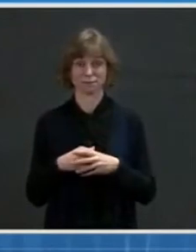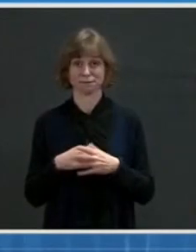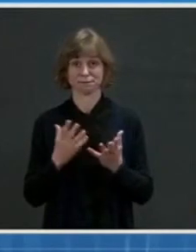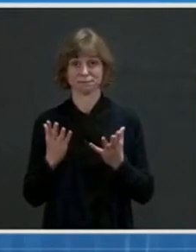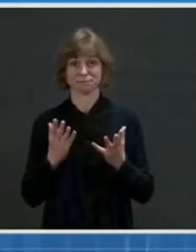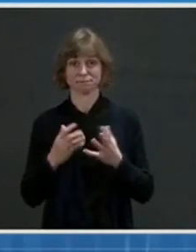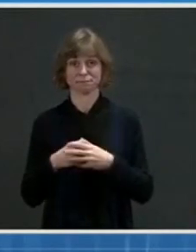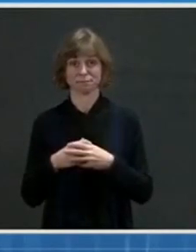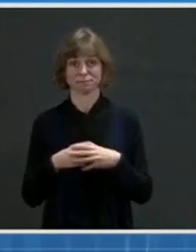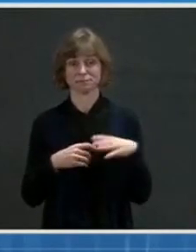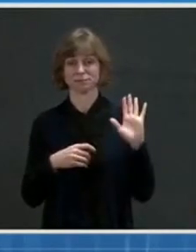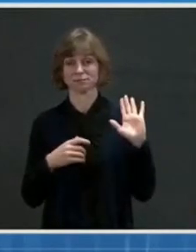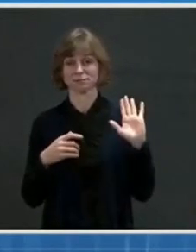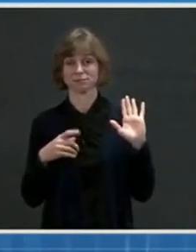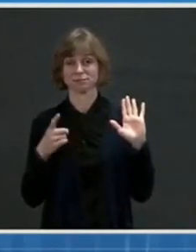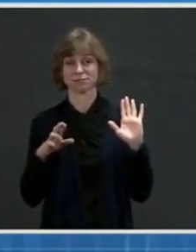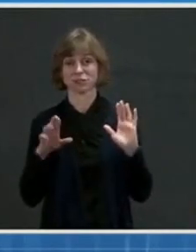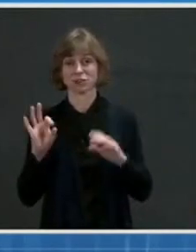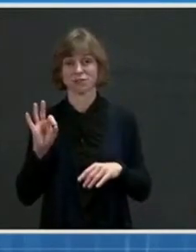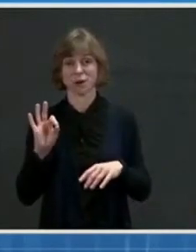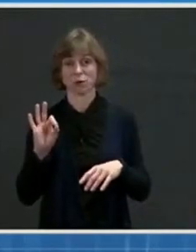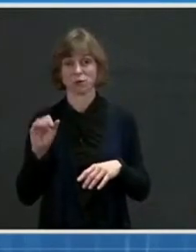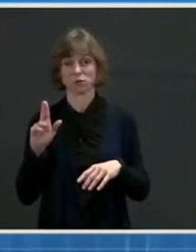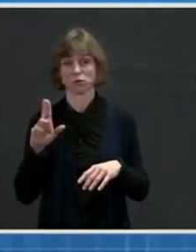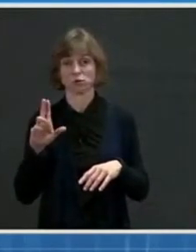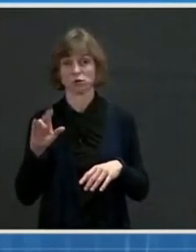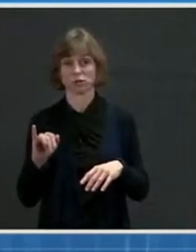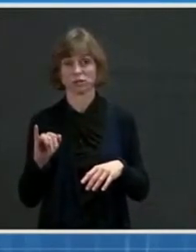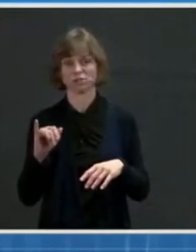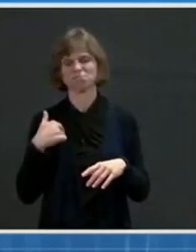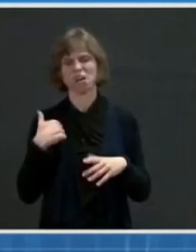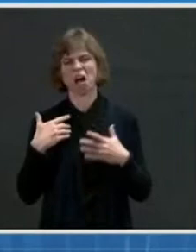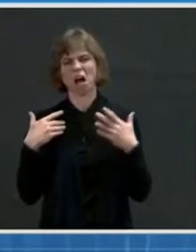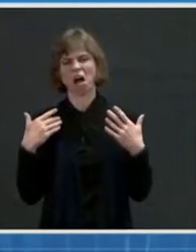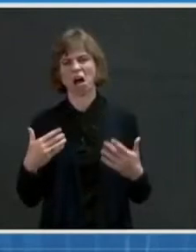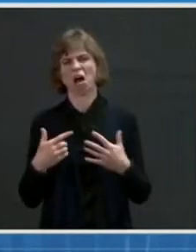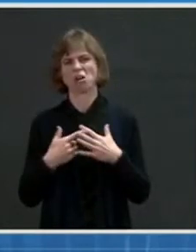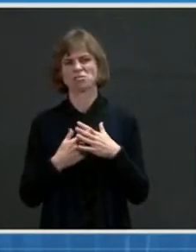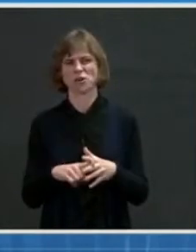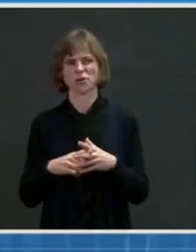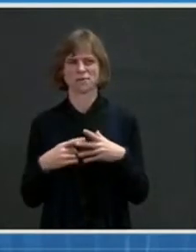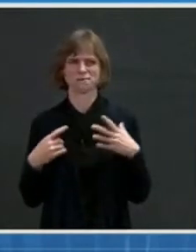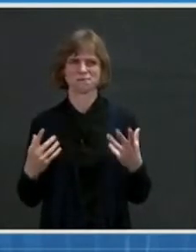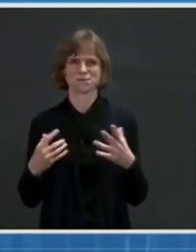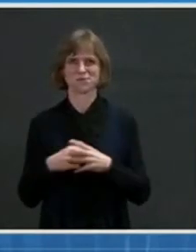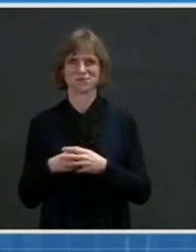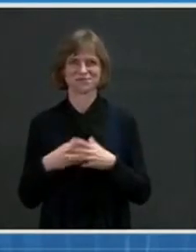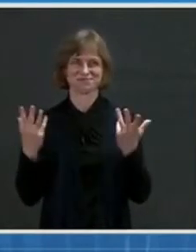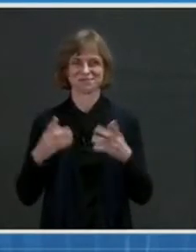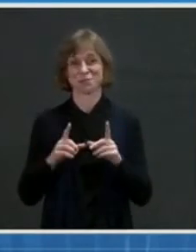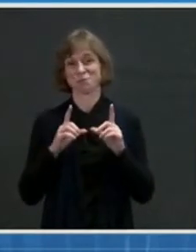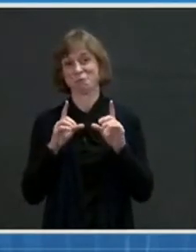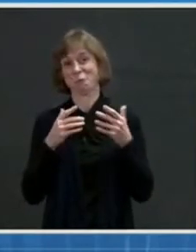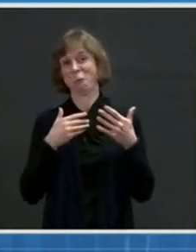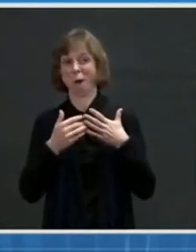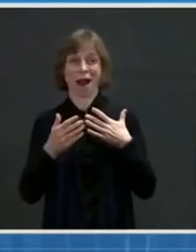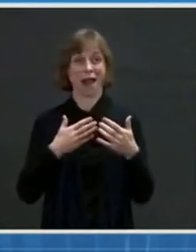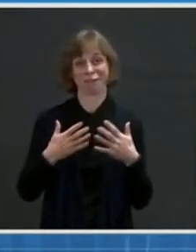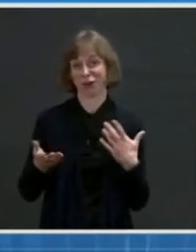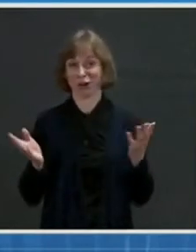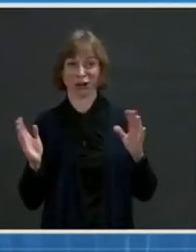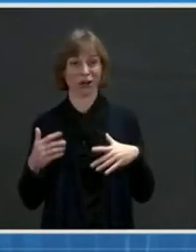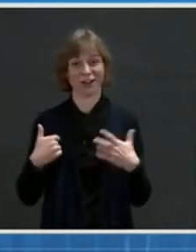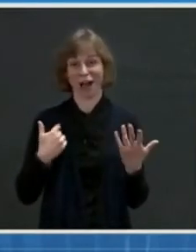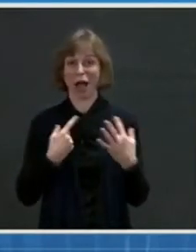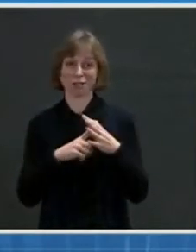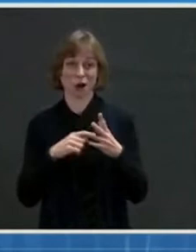WILL AS WELL, IF THERE'S